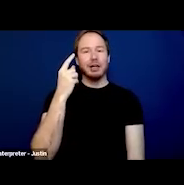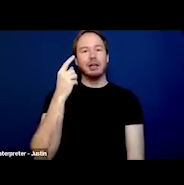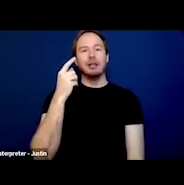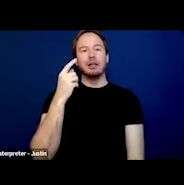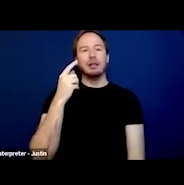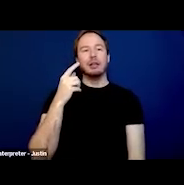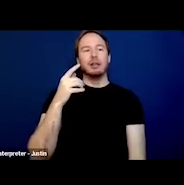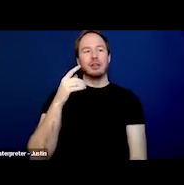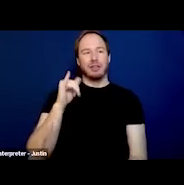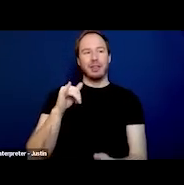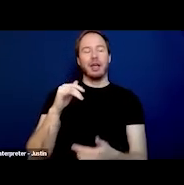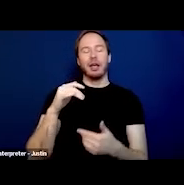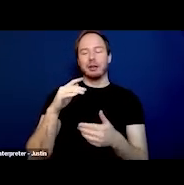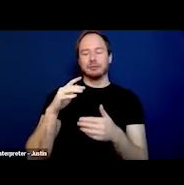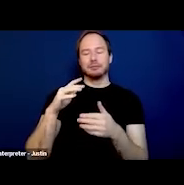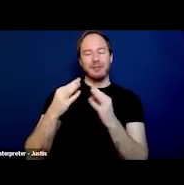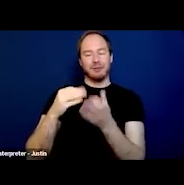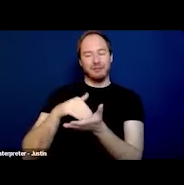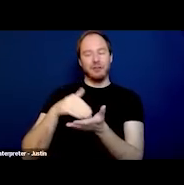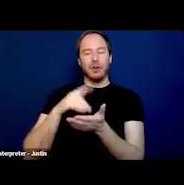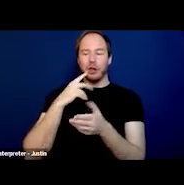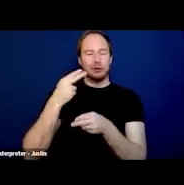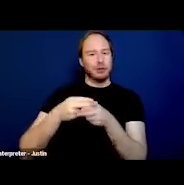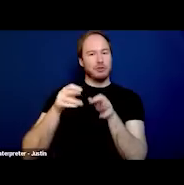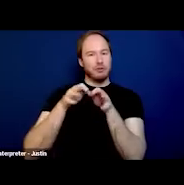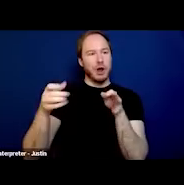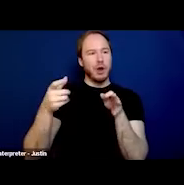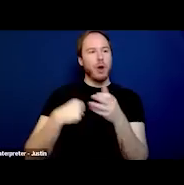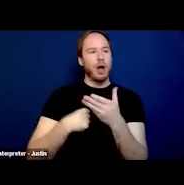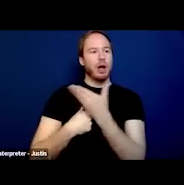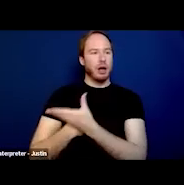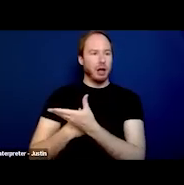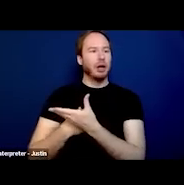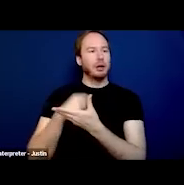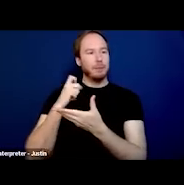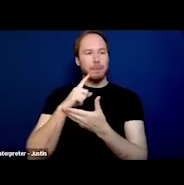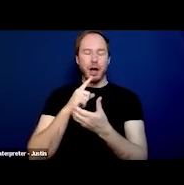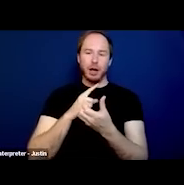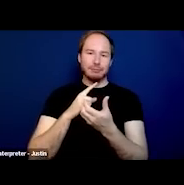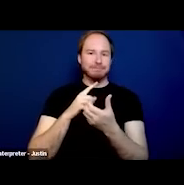defines health equity as striving for the highest possible standard of health for all people,